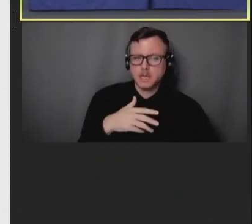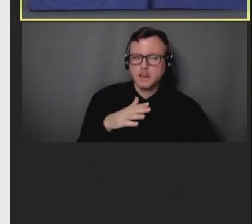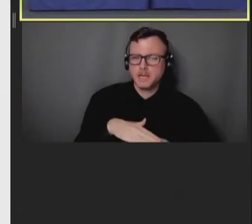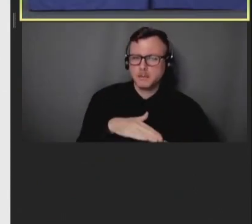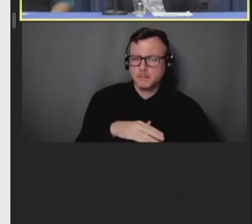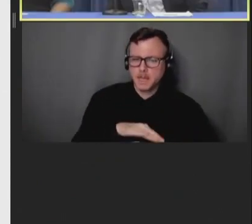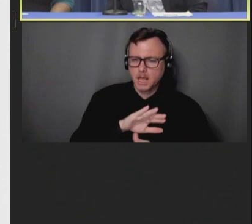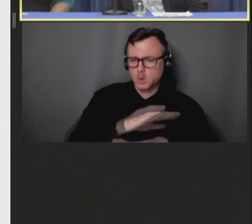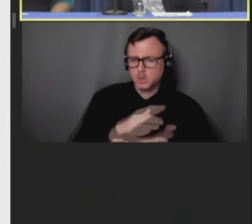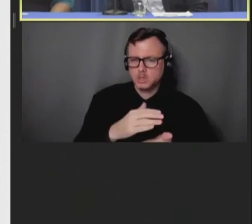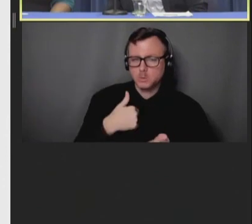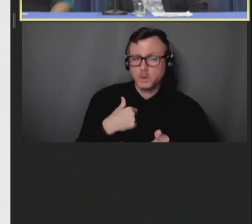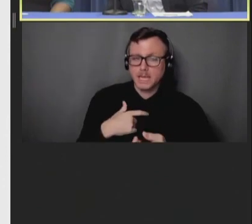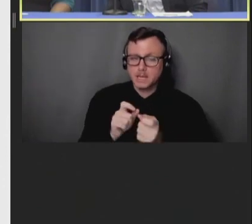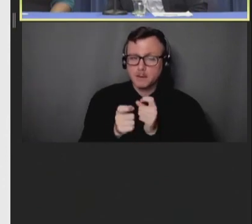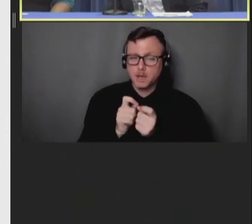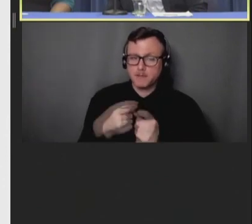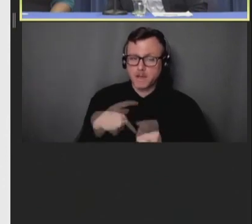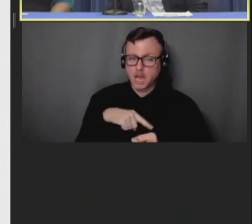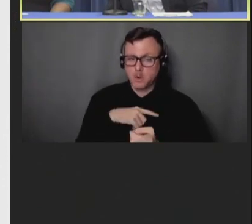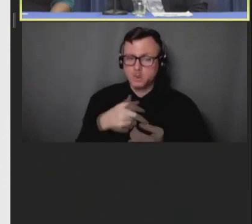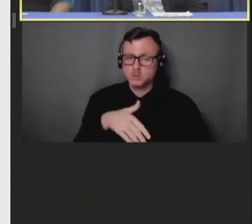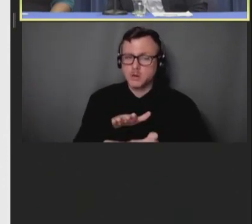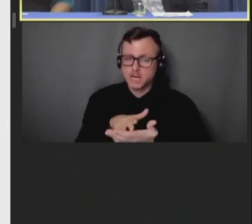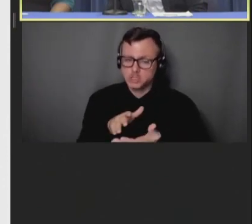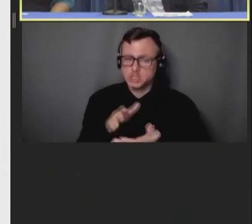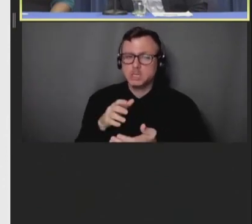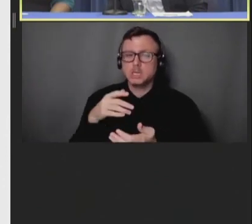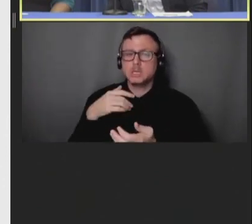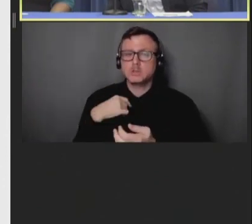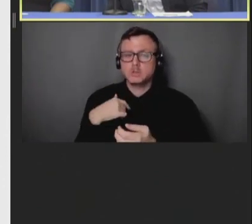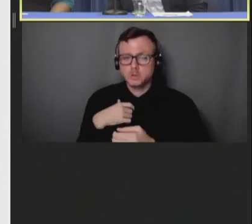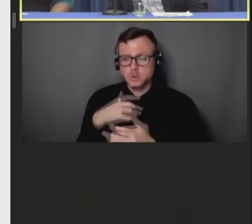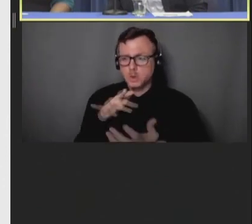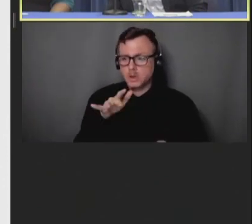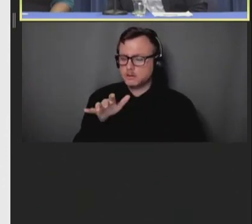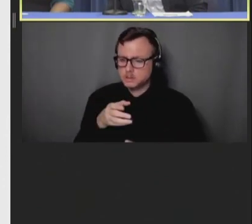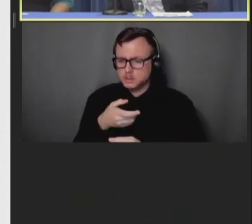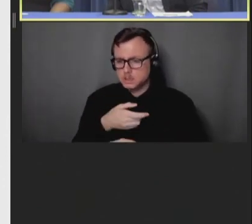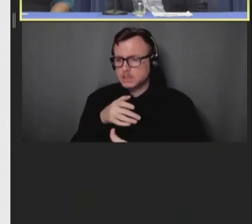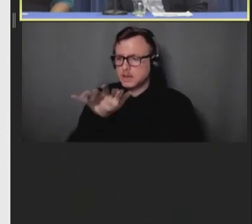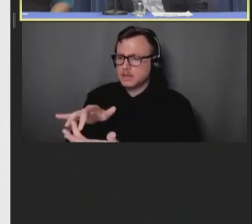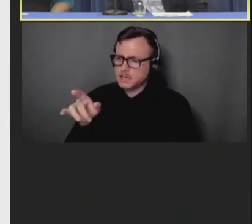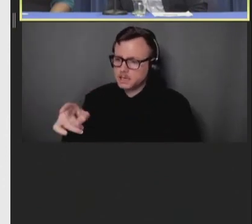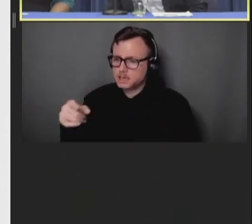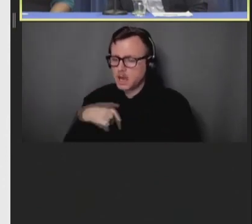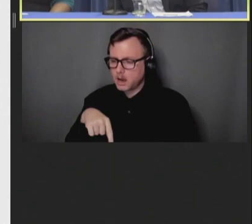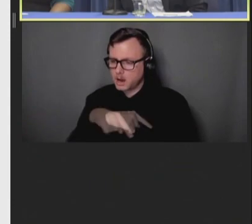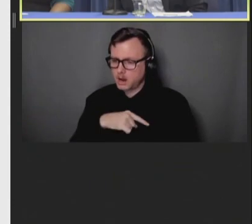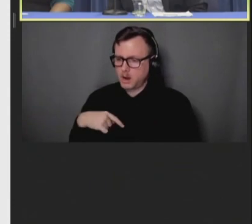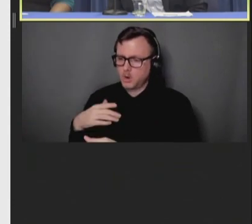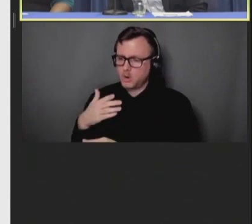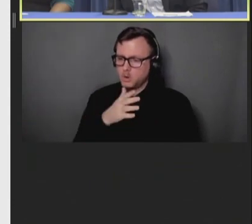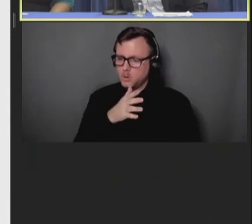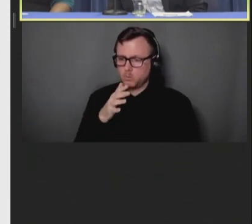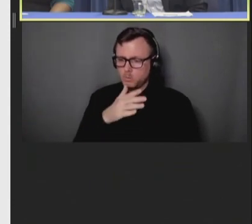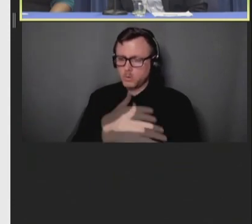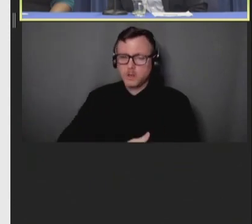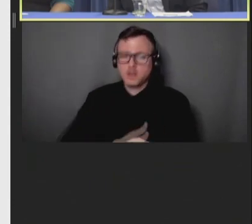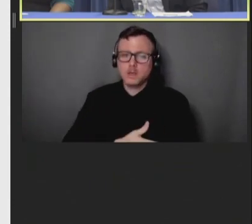had -- we had to modify our strategy part-way through to reach our rural community in terms of the expectation of productivity of a vaccine team. We had thought that,